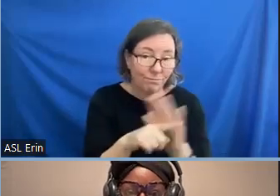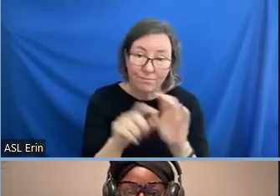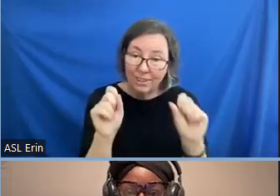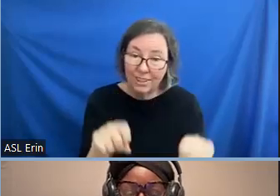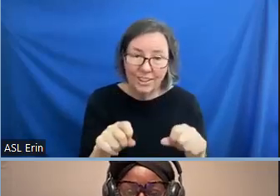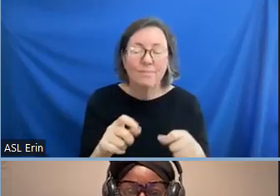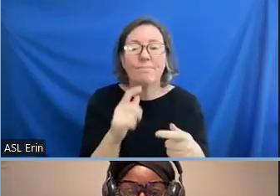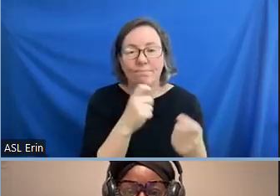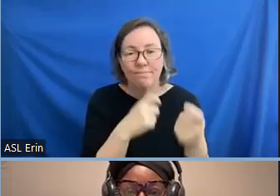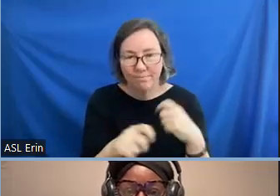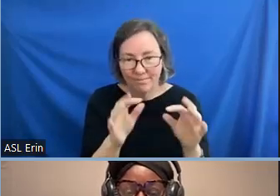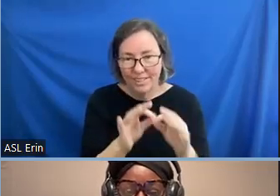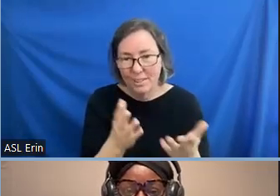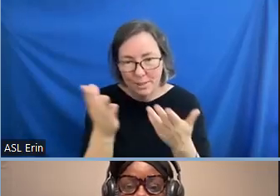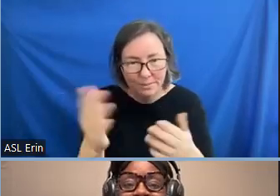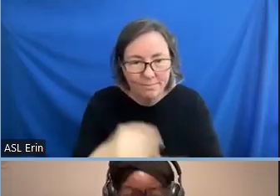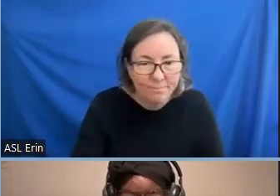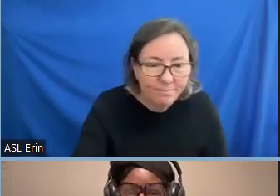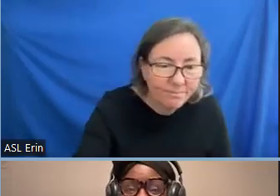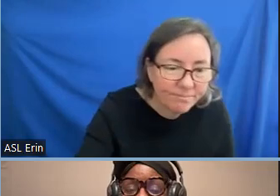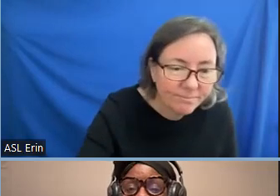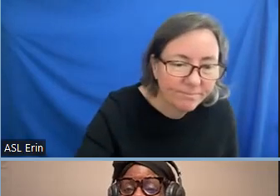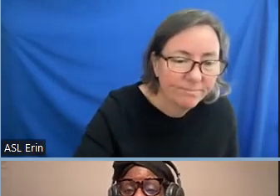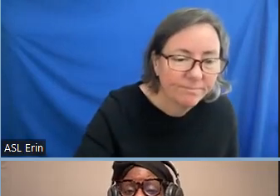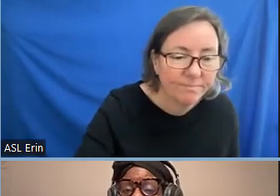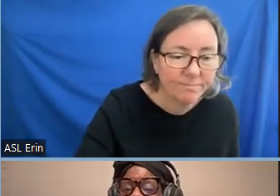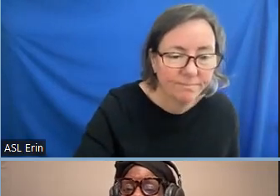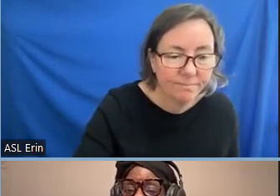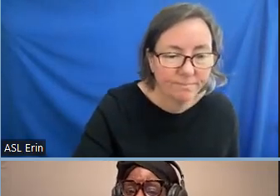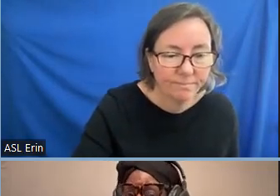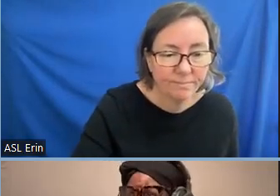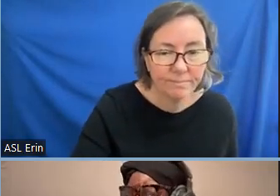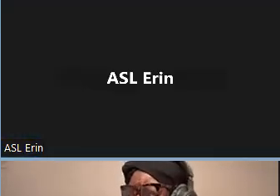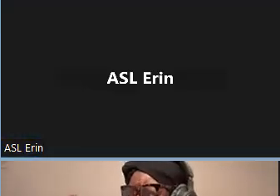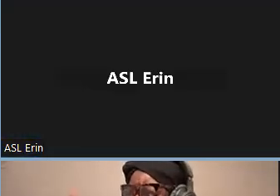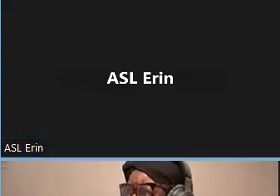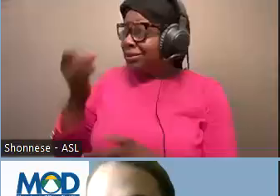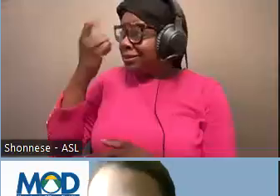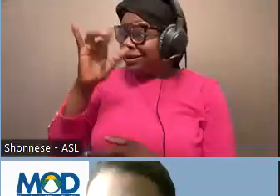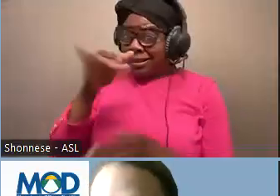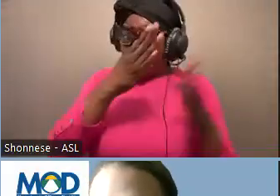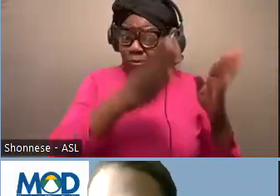be the one to calm them down and say, this person is legally entitled to this. Like